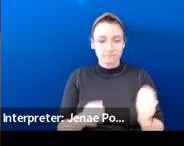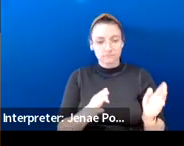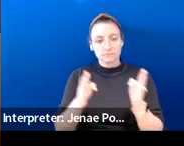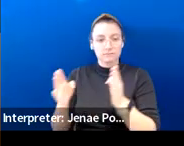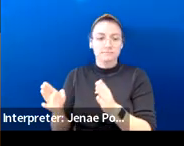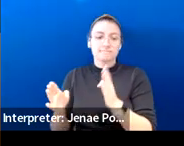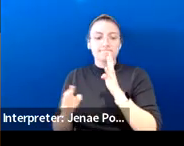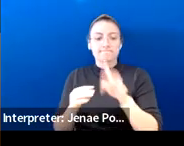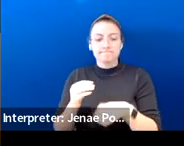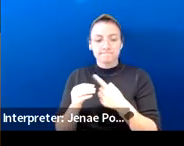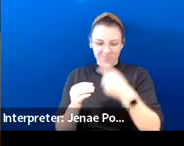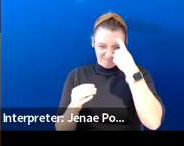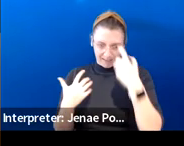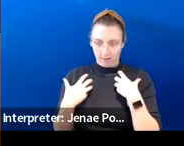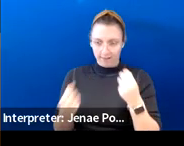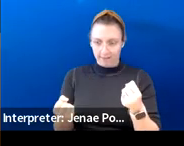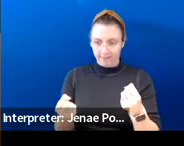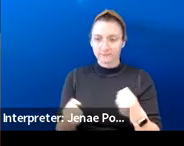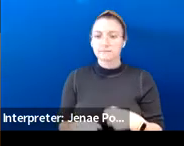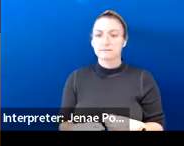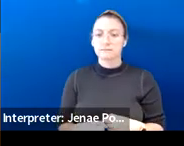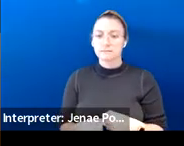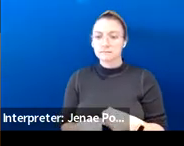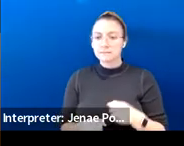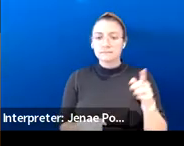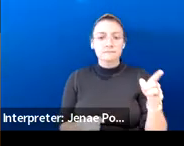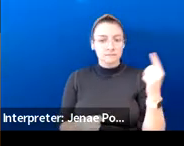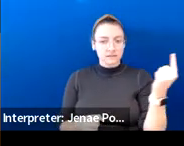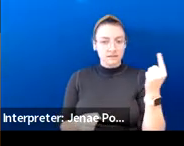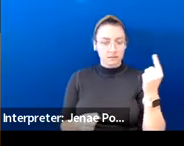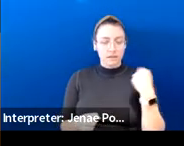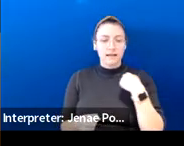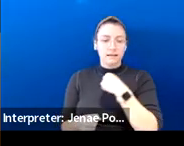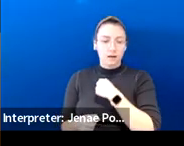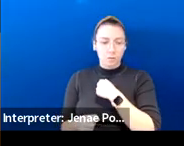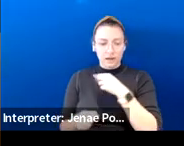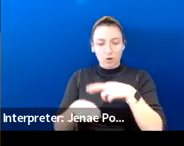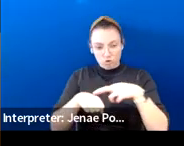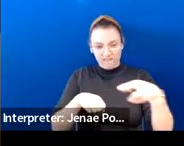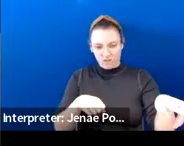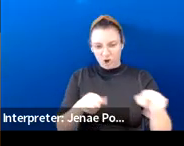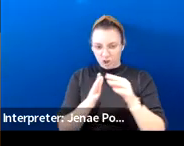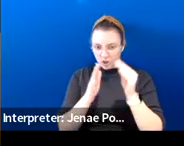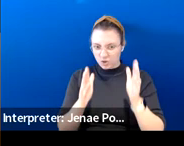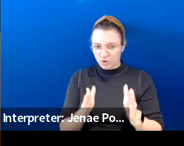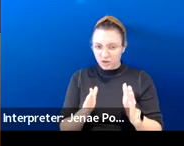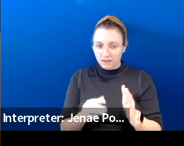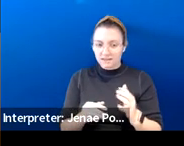is mental health is something that we refer students to when we see that it's an area out of our expertize.